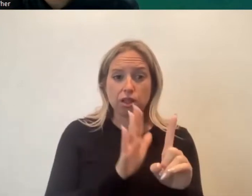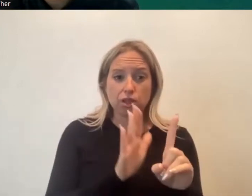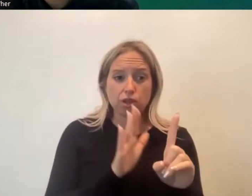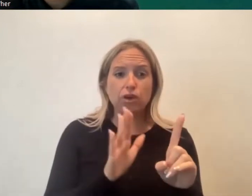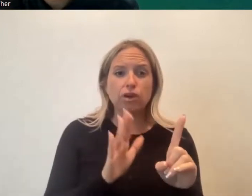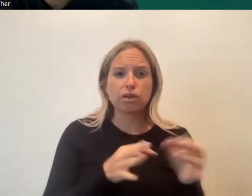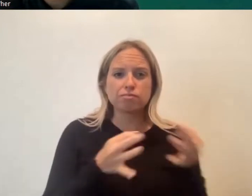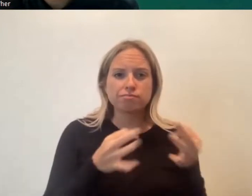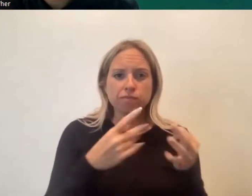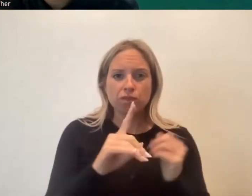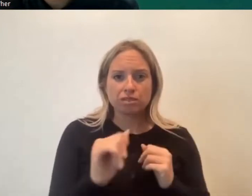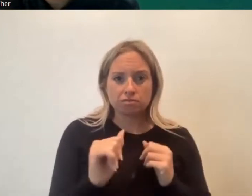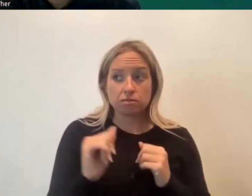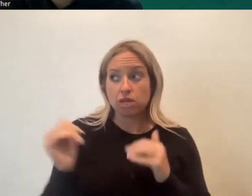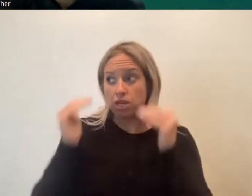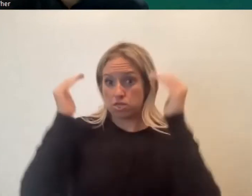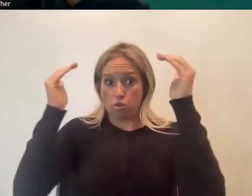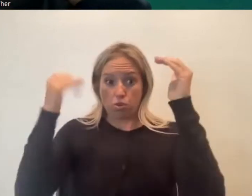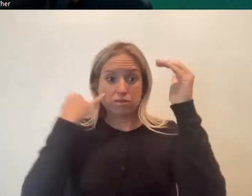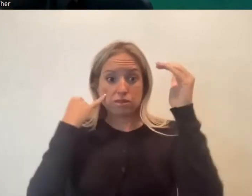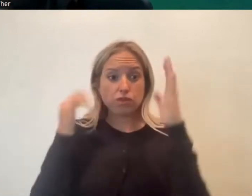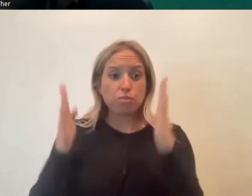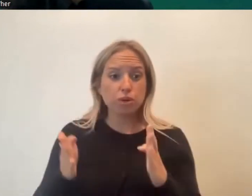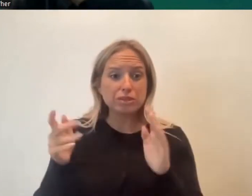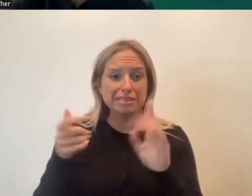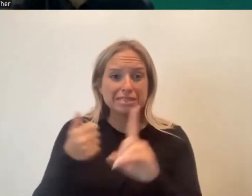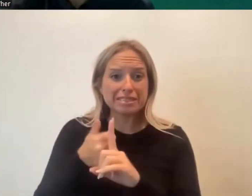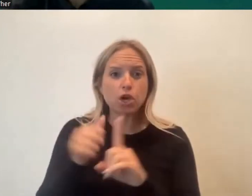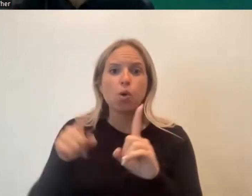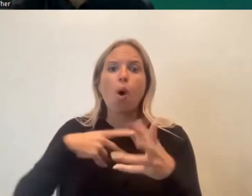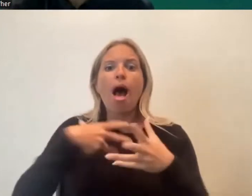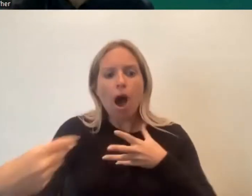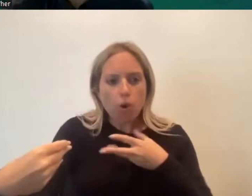For adults, it's whether or not somebody can go out and work.